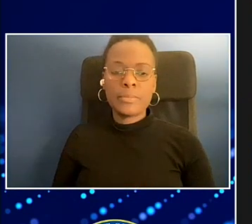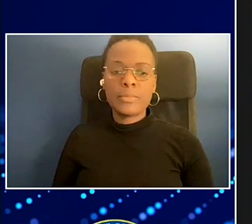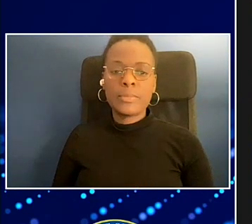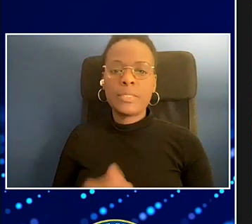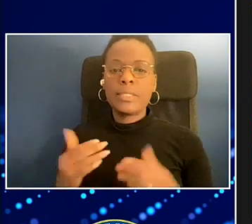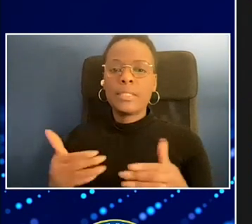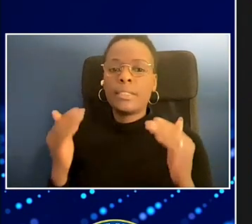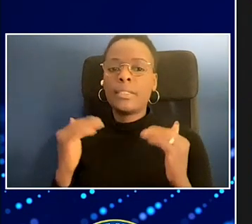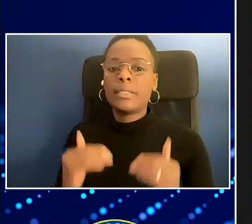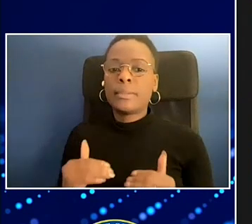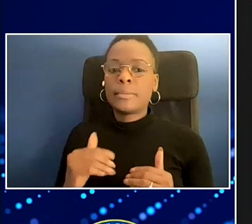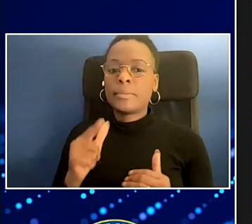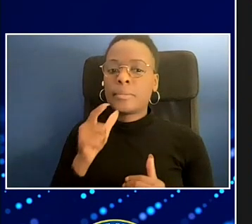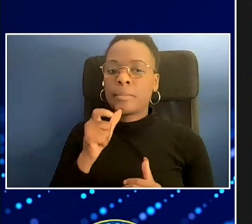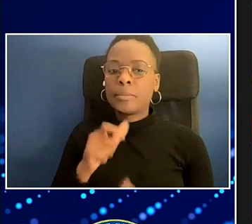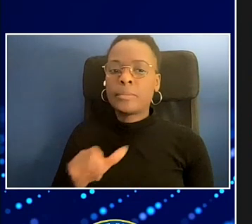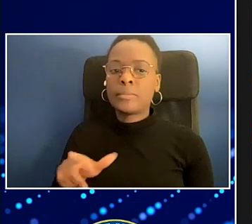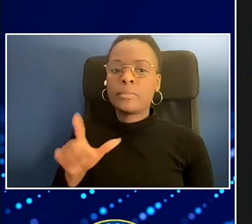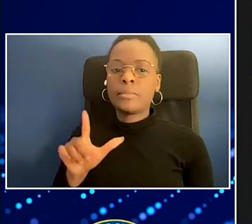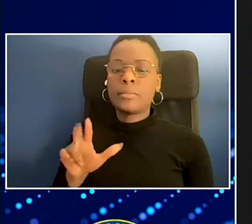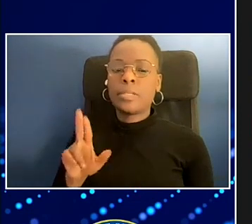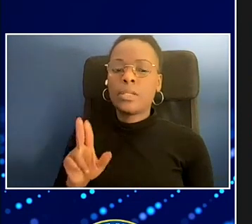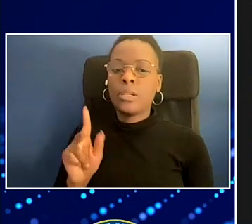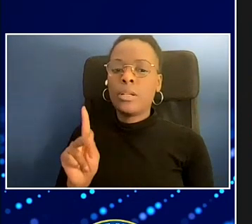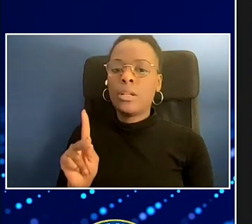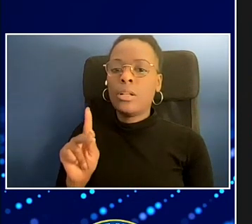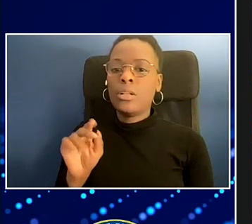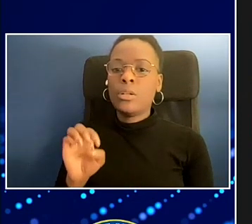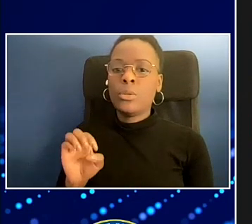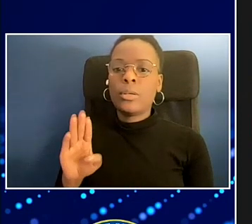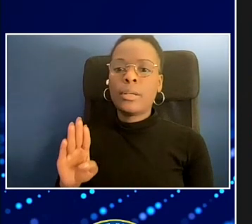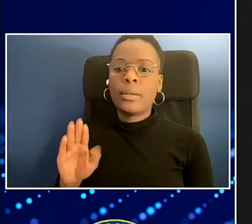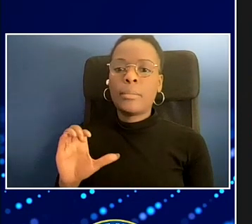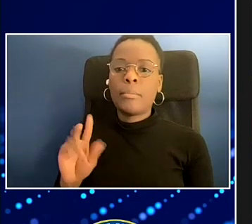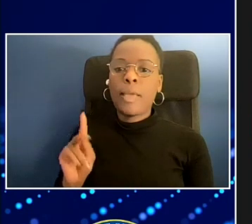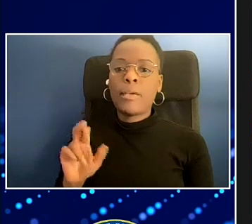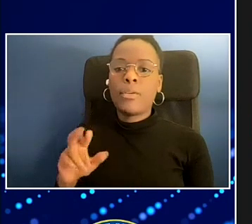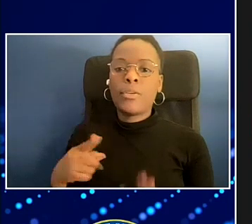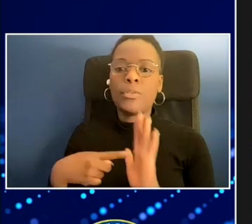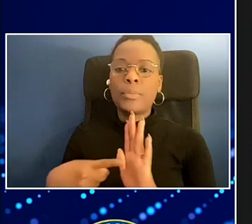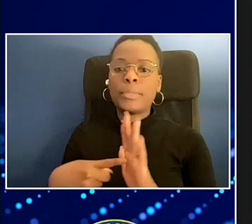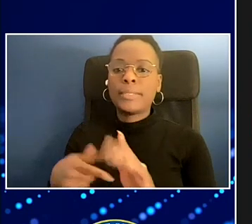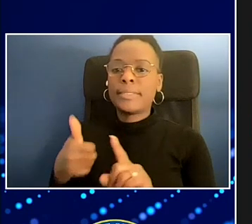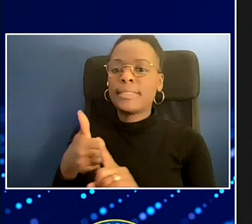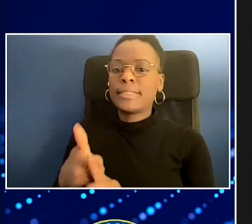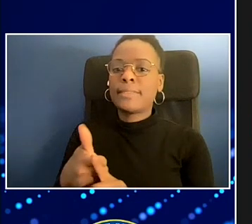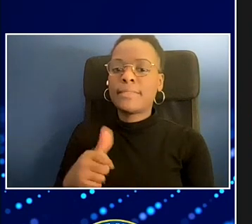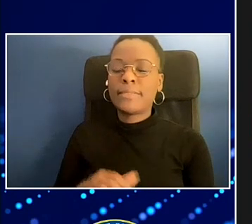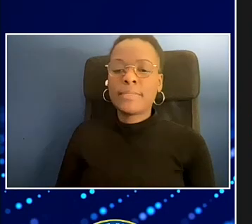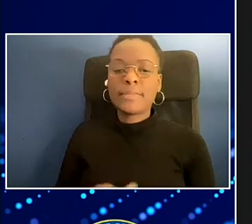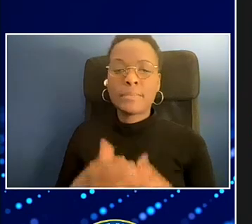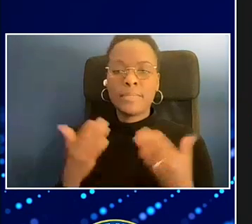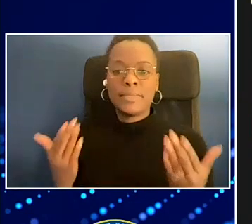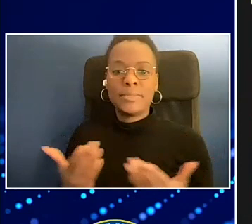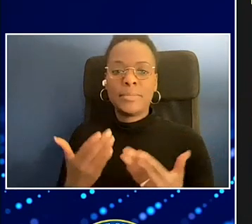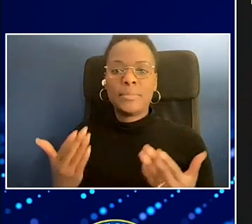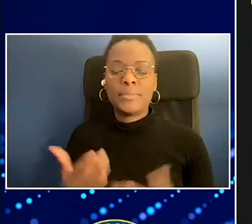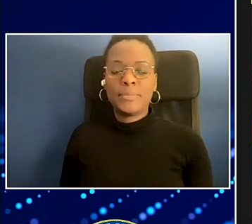Next, we have Luke Becker, who is representing himself, and Luke is in the room. Welcome, Luke. Can you hear me?